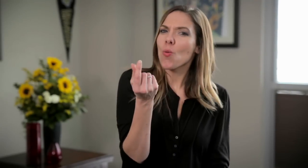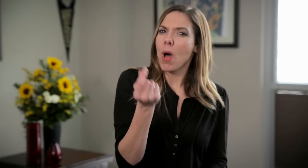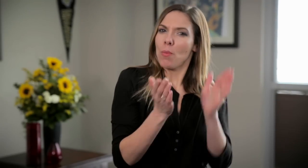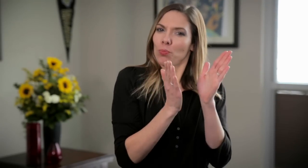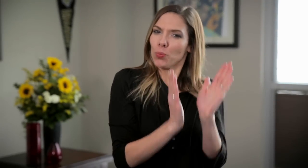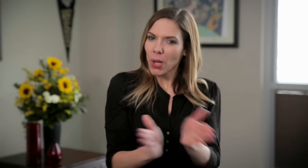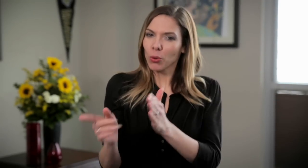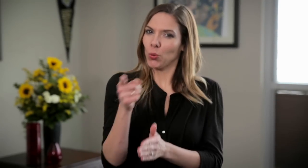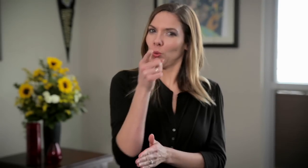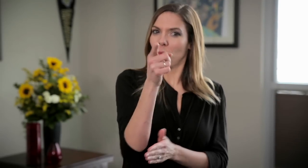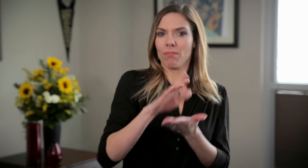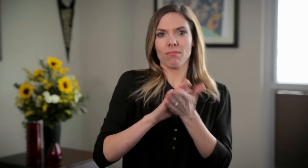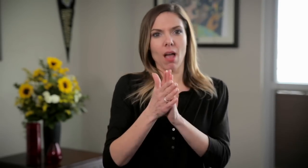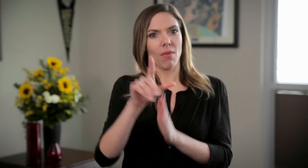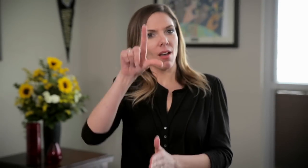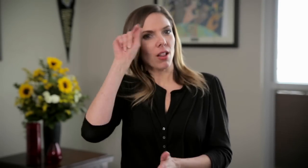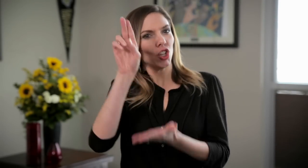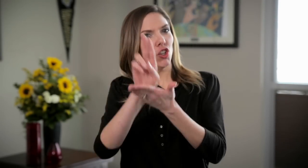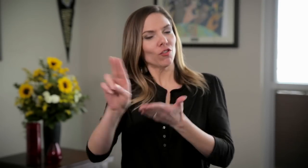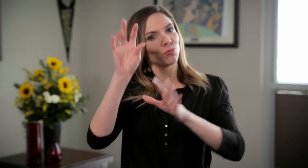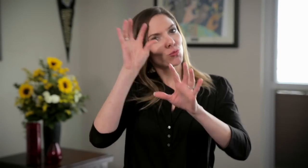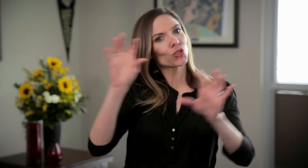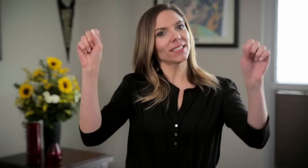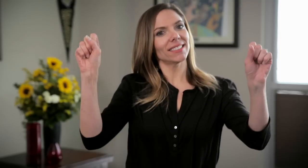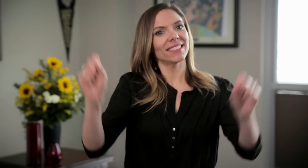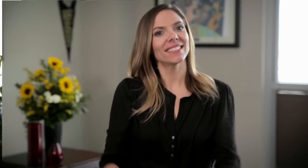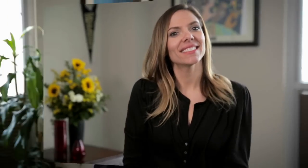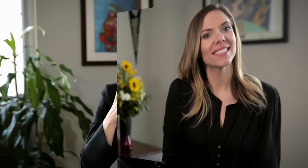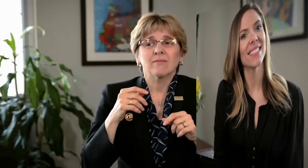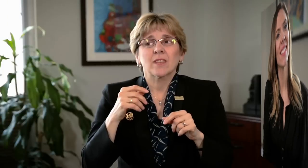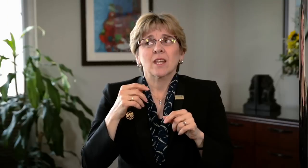What prepared you to become the President of Gallaudet University?